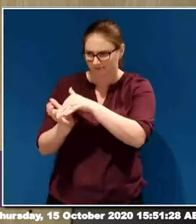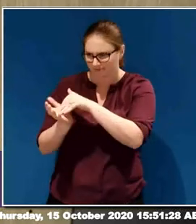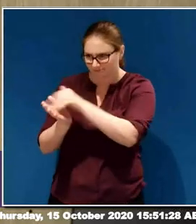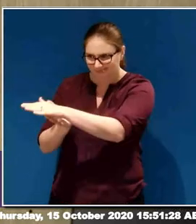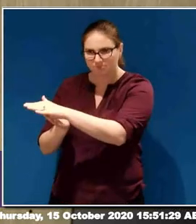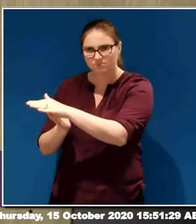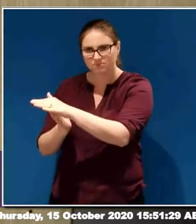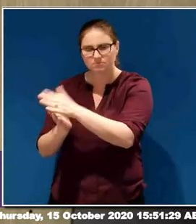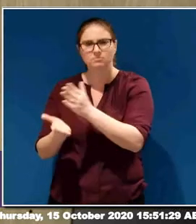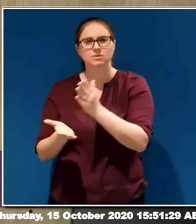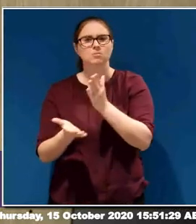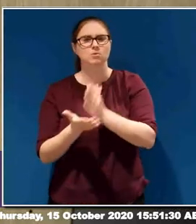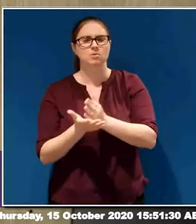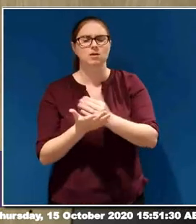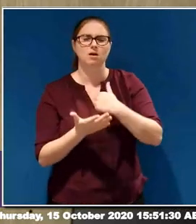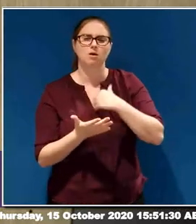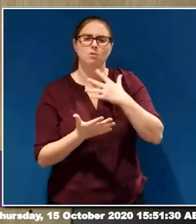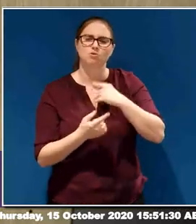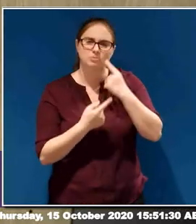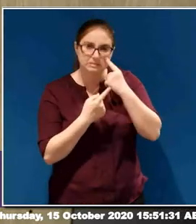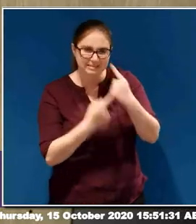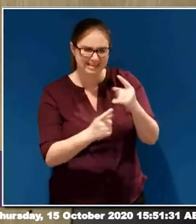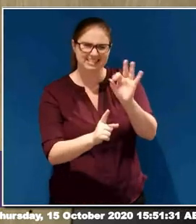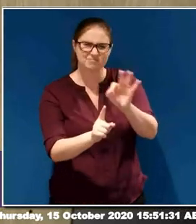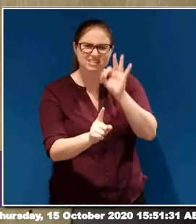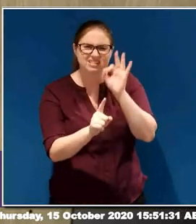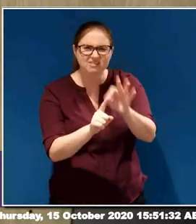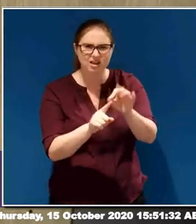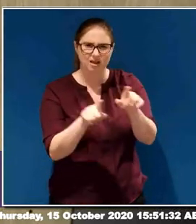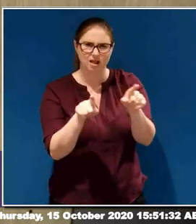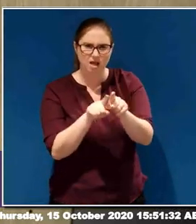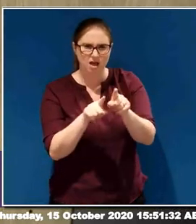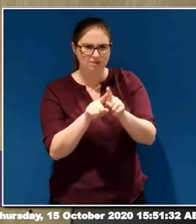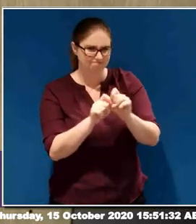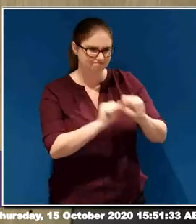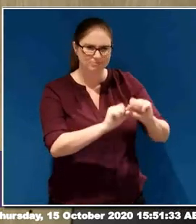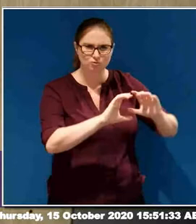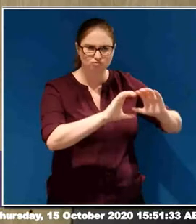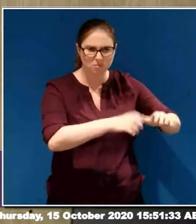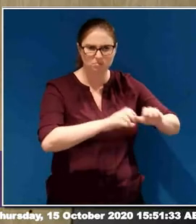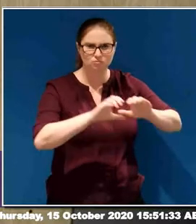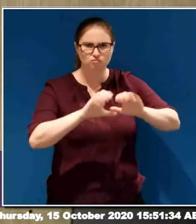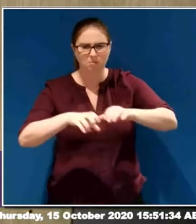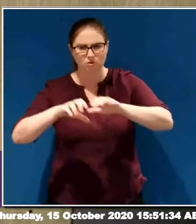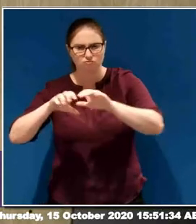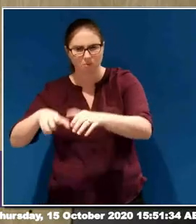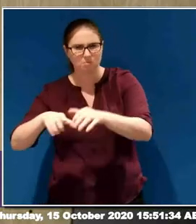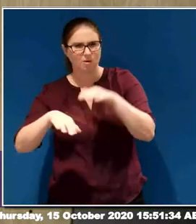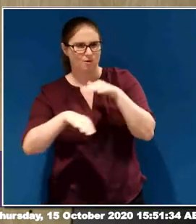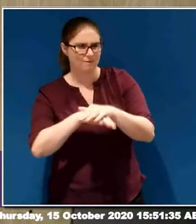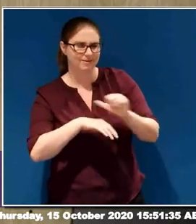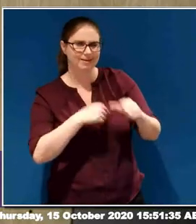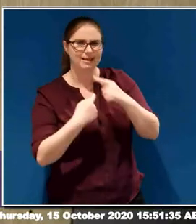we cannot just look at whether students with disability are over-represented